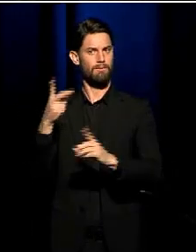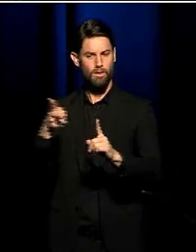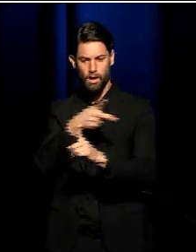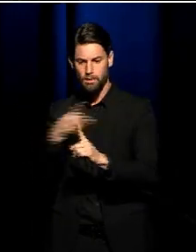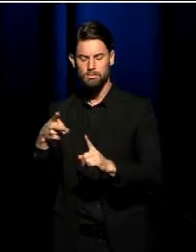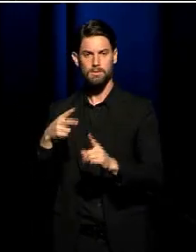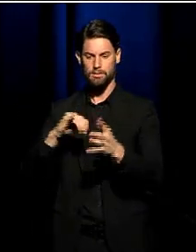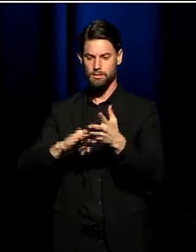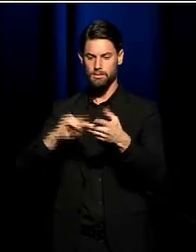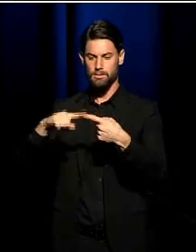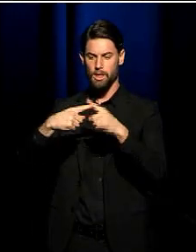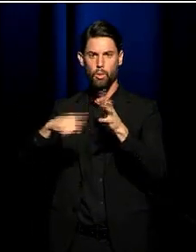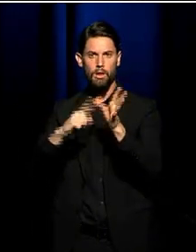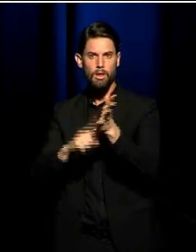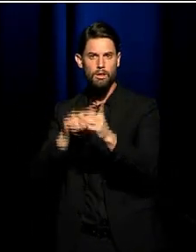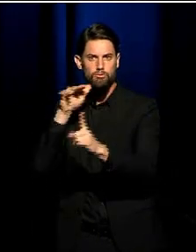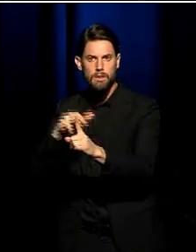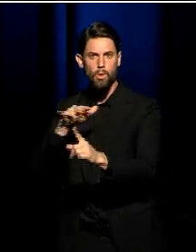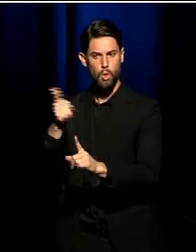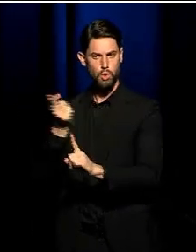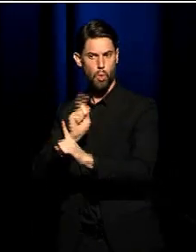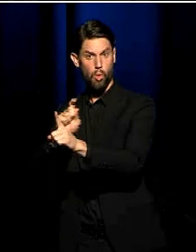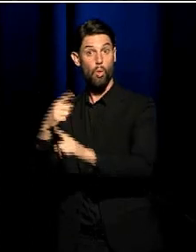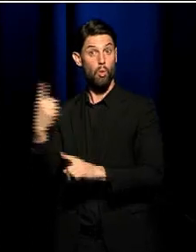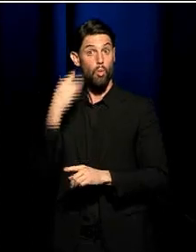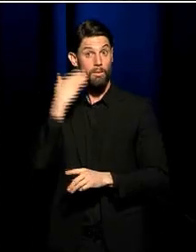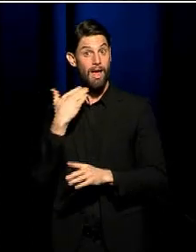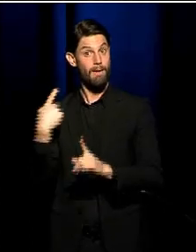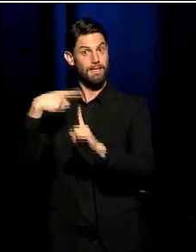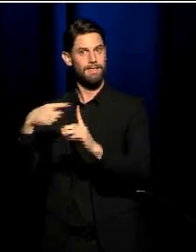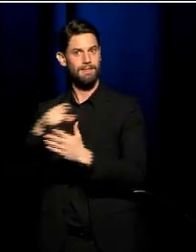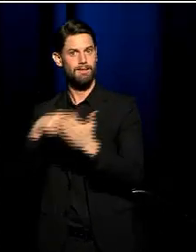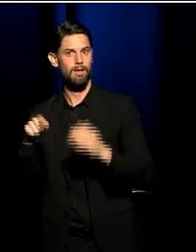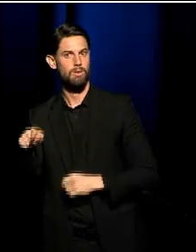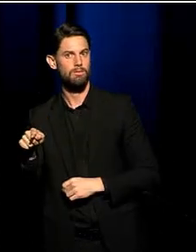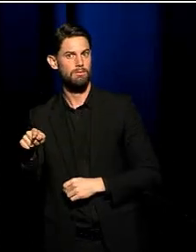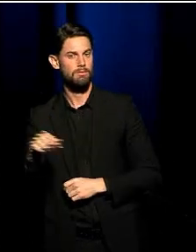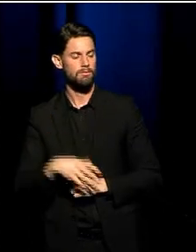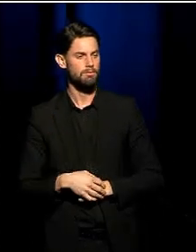harassment and stalking these experiences of violence have a serious impact on the